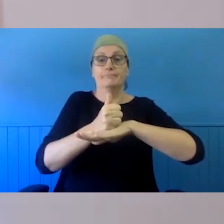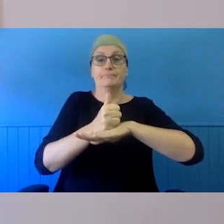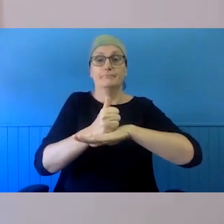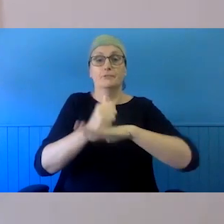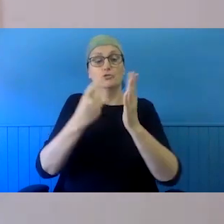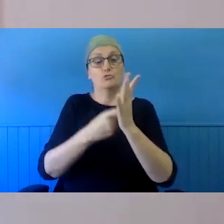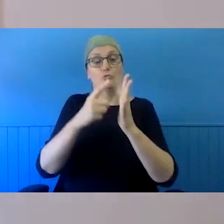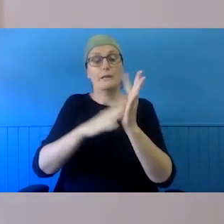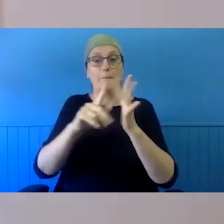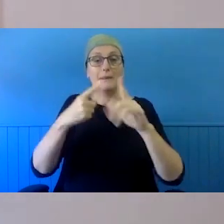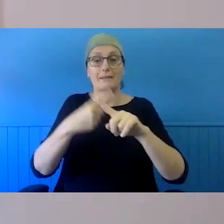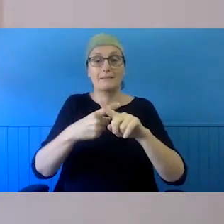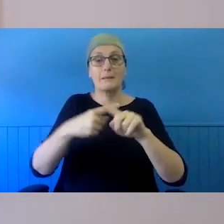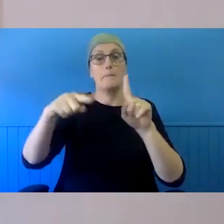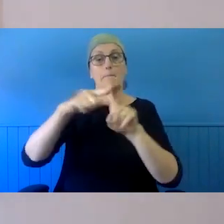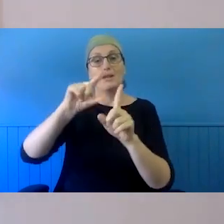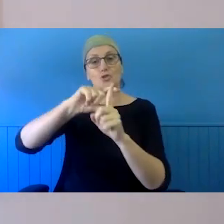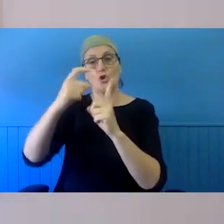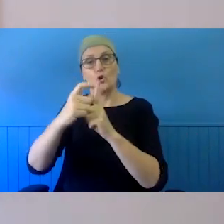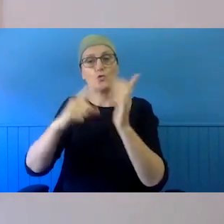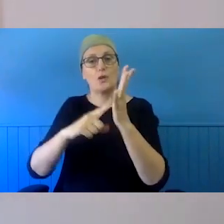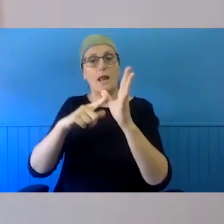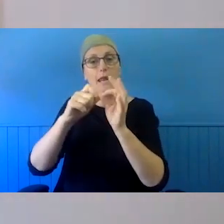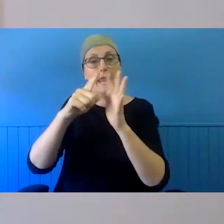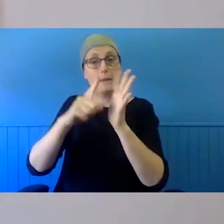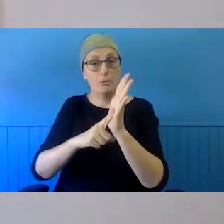an organisation that tackles the big ideas shaping the future of the